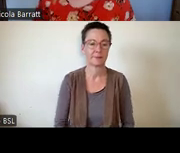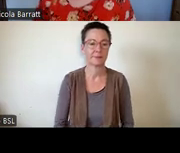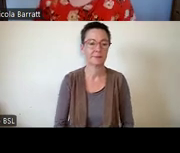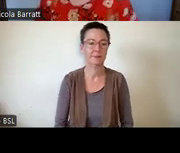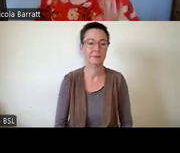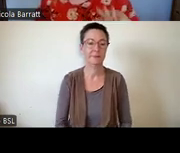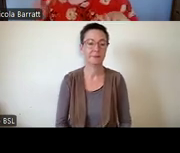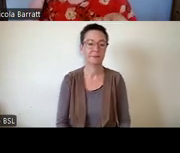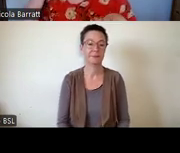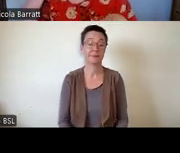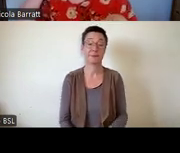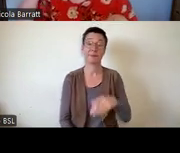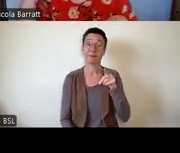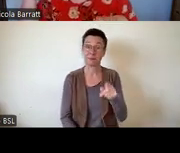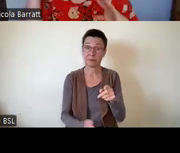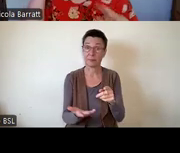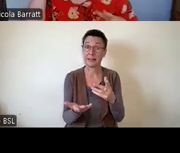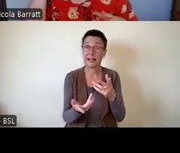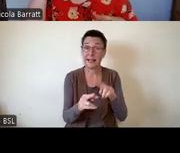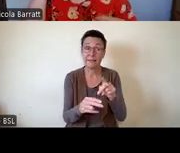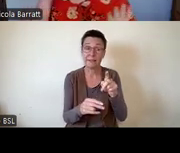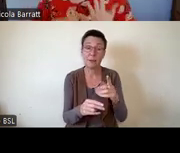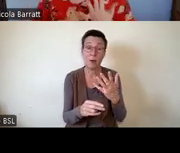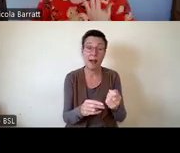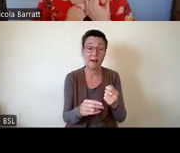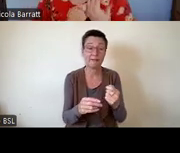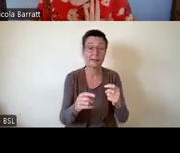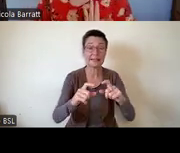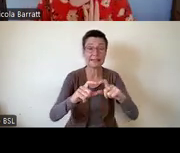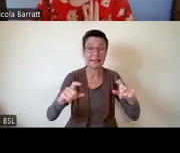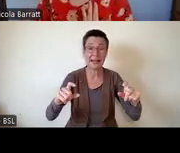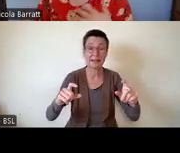Now, when you're using video, if you've got text in it, make sure you use captions.